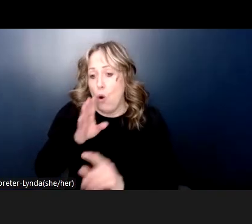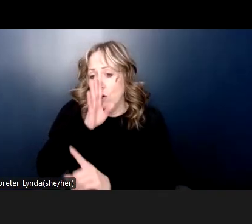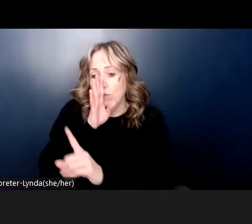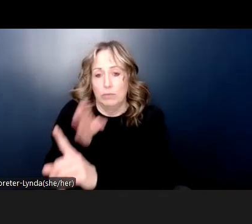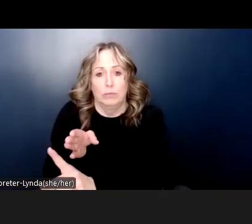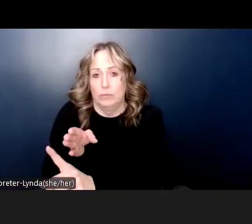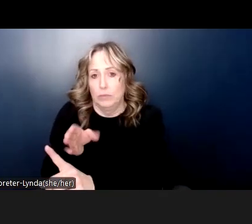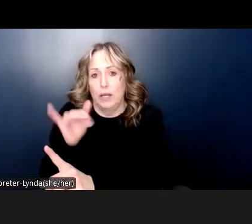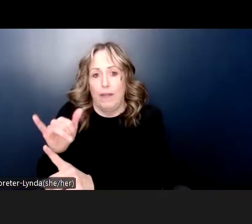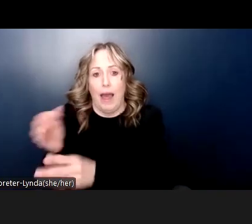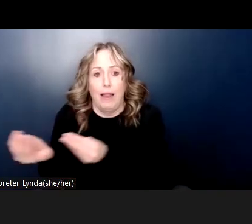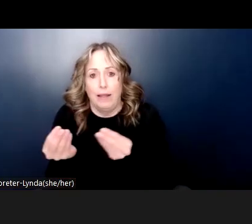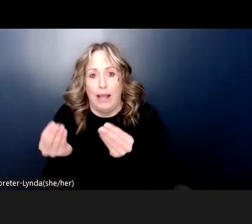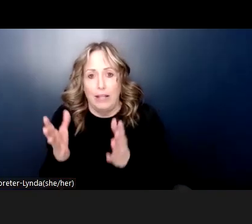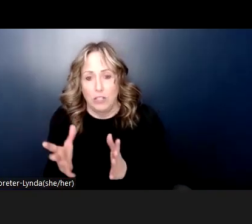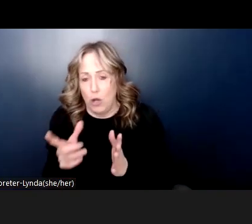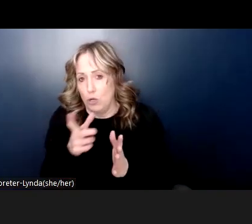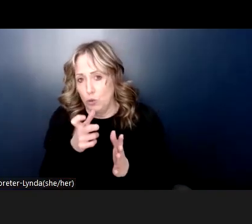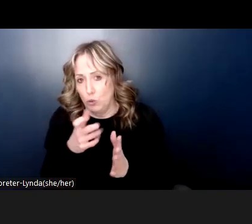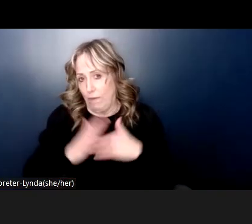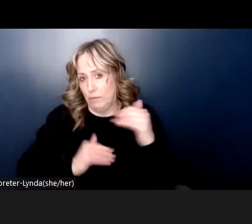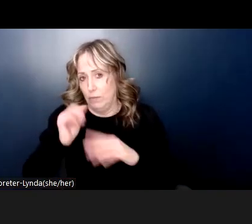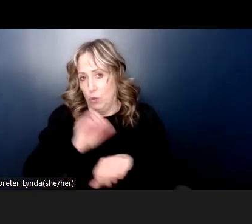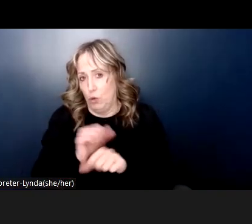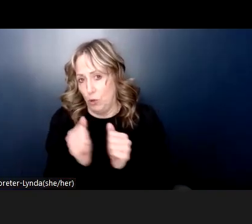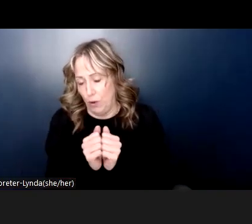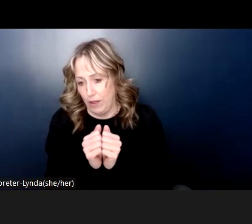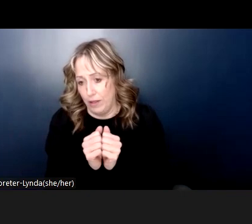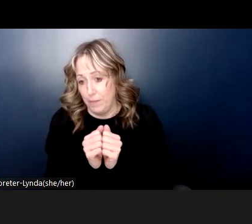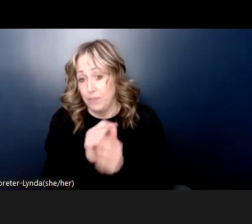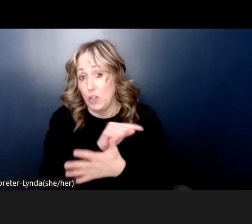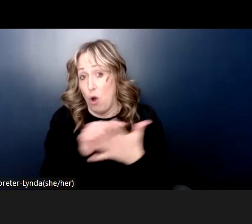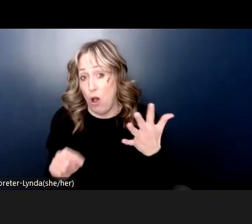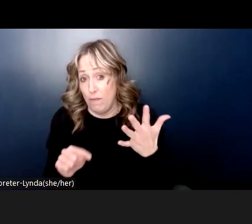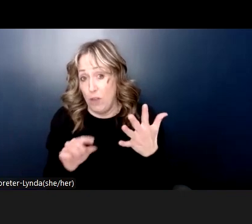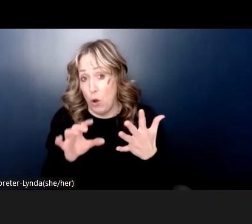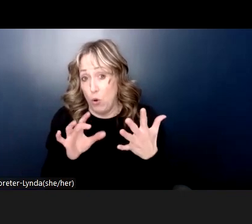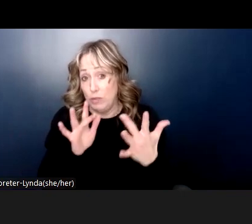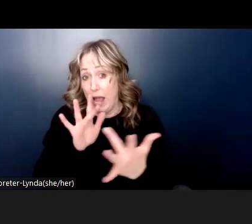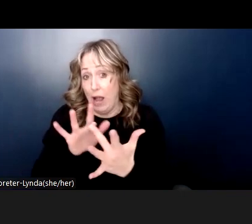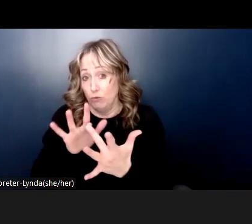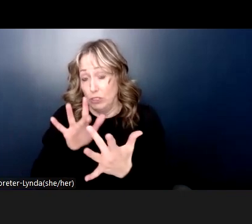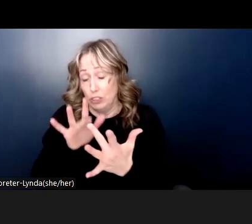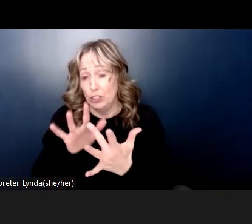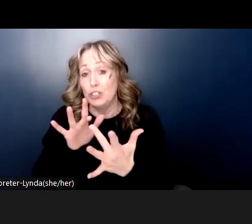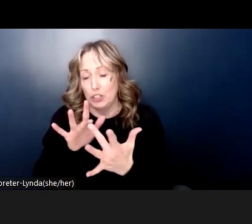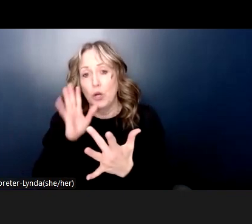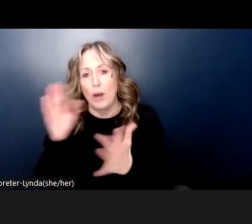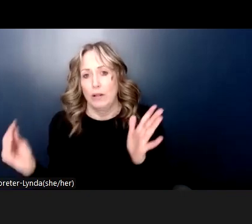You are comfortable working with all of those outreach methods. We'll go into CCR service now,